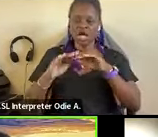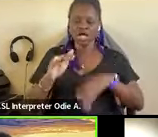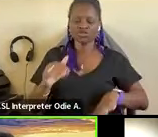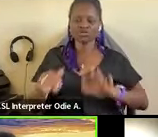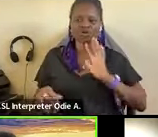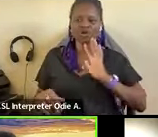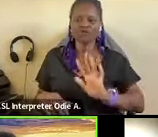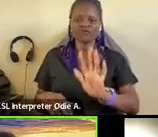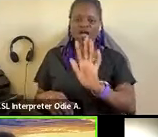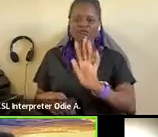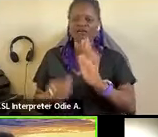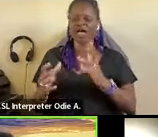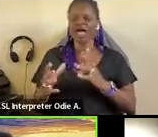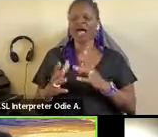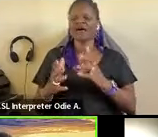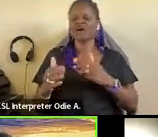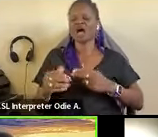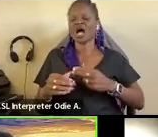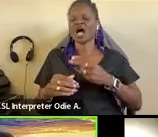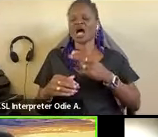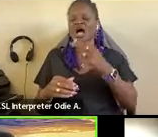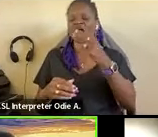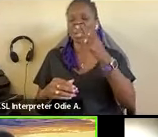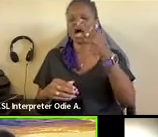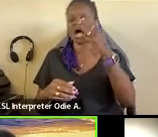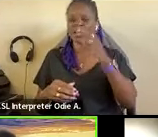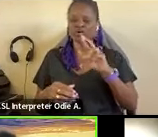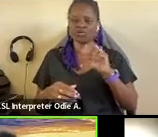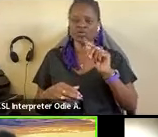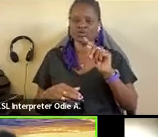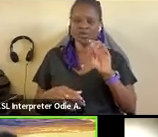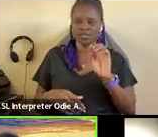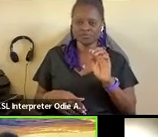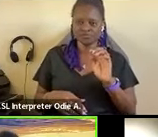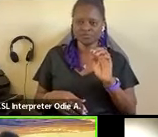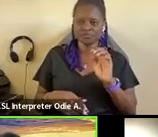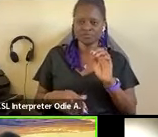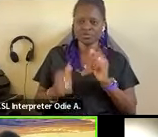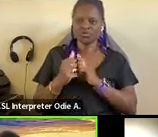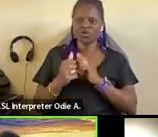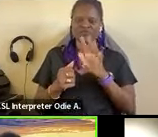with the recent Omacron surge than with prior variants, and 50% of those who are